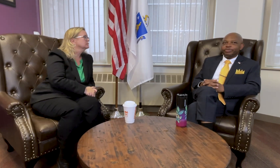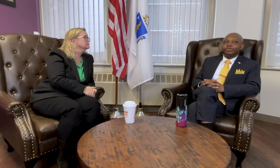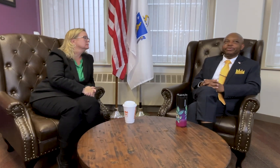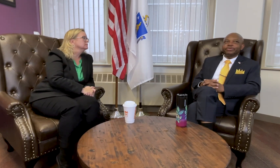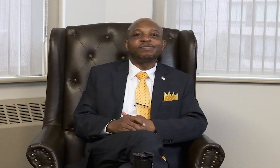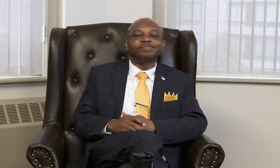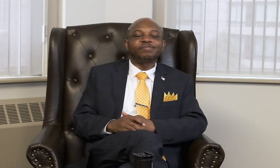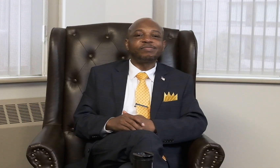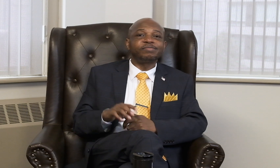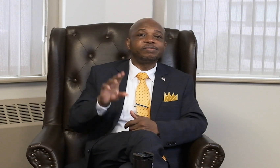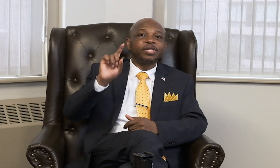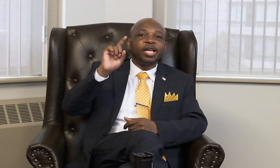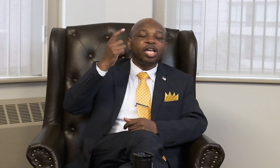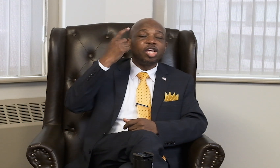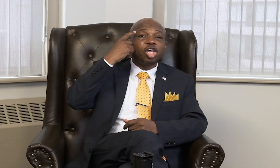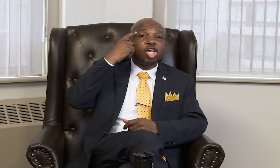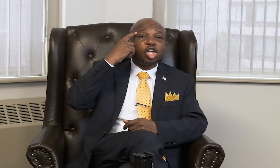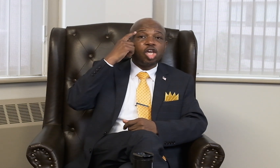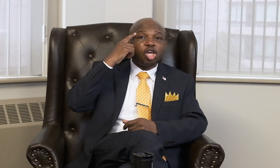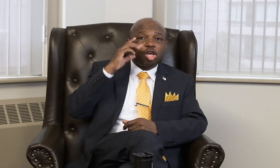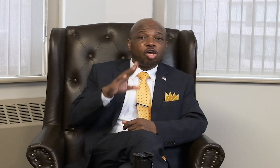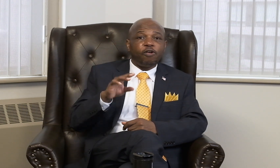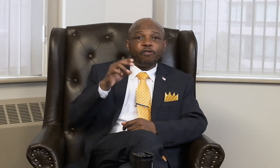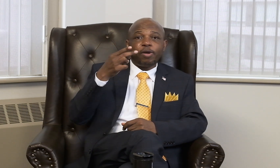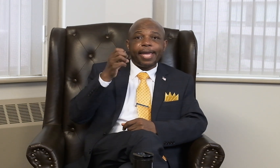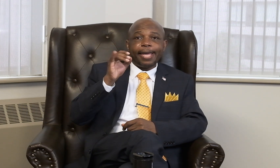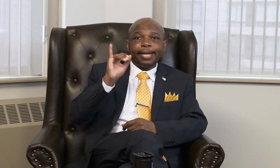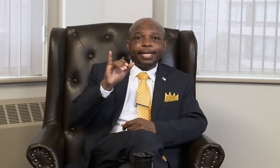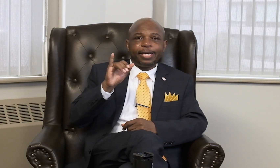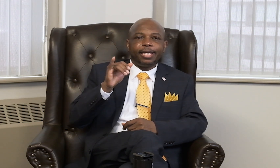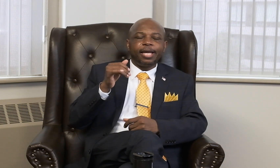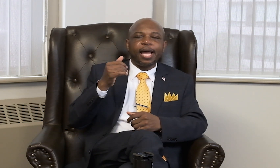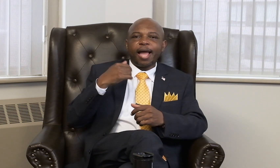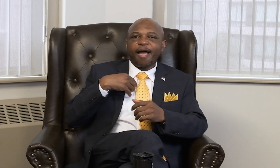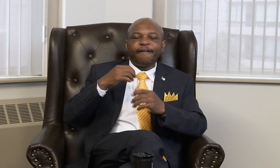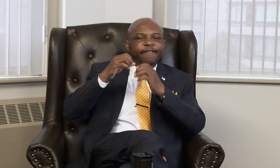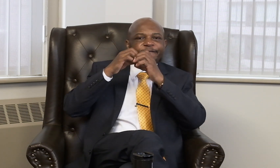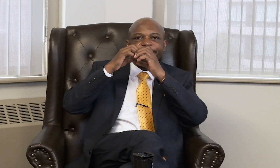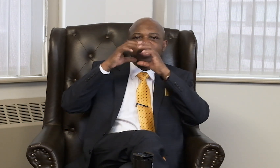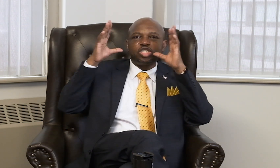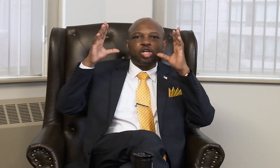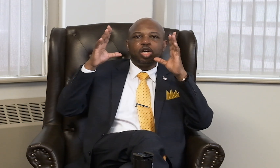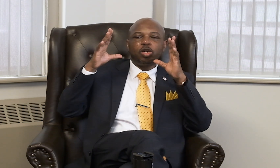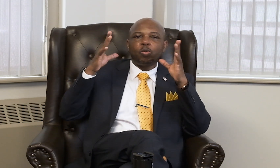[OPE] Governor Healey has the vision to expand the full spectrum